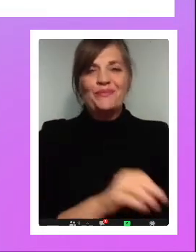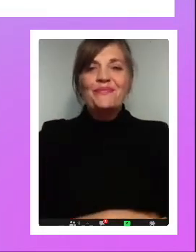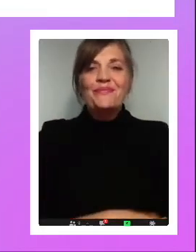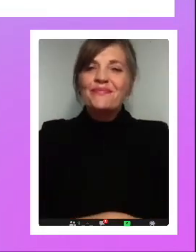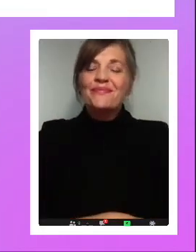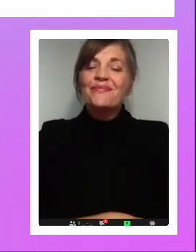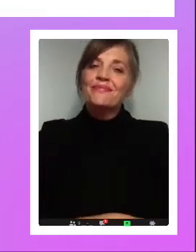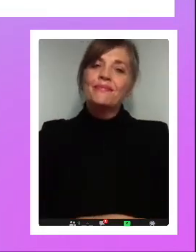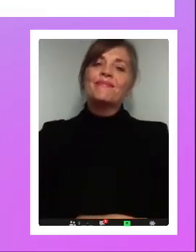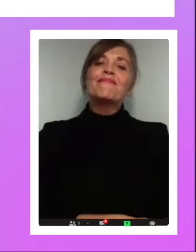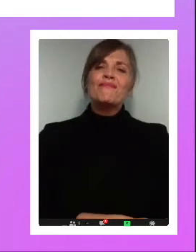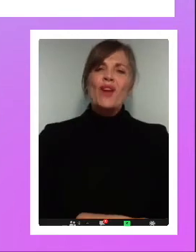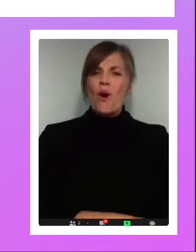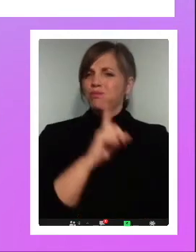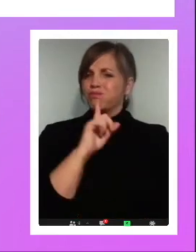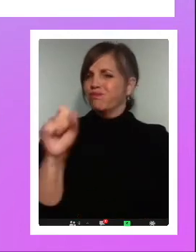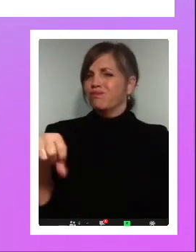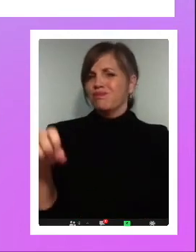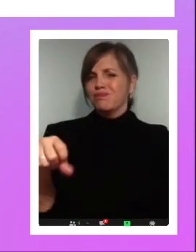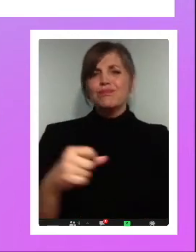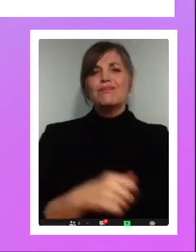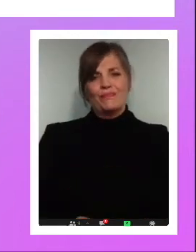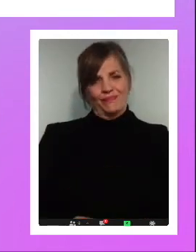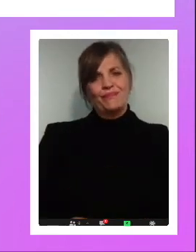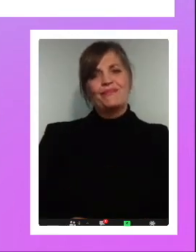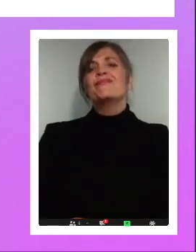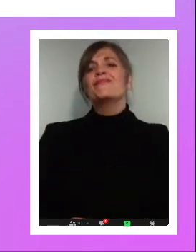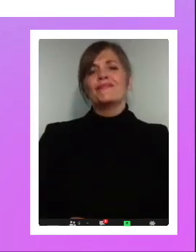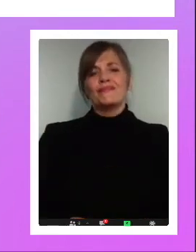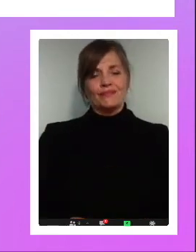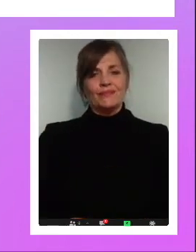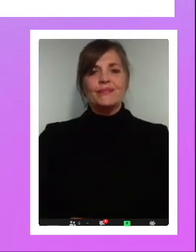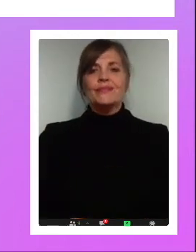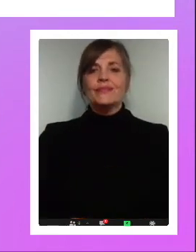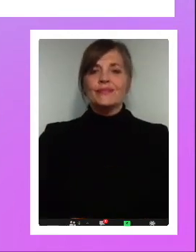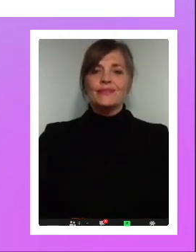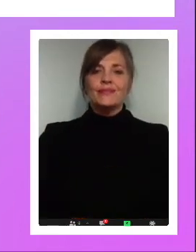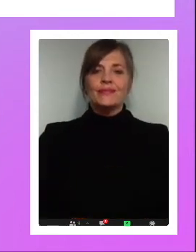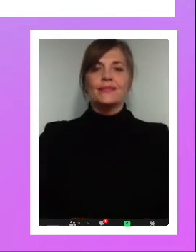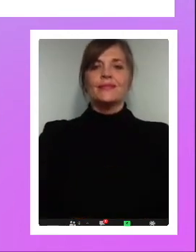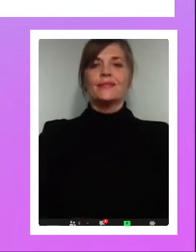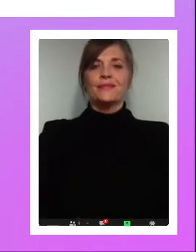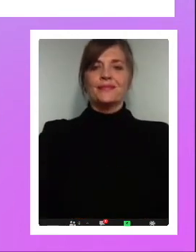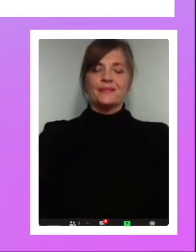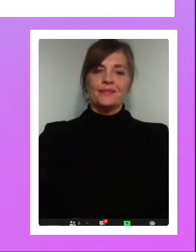Yeah, yeah, absolutely. All the better when you're paying those folks